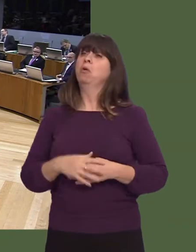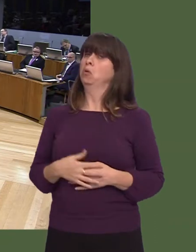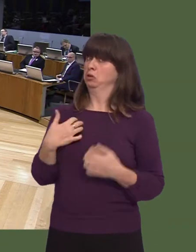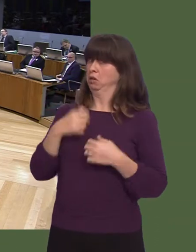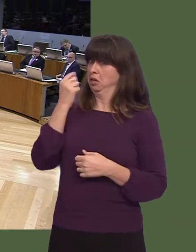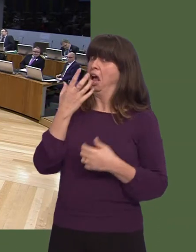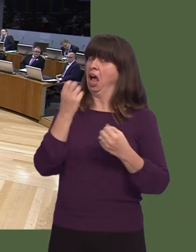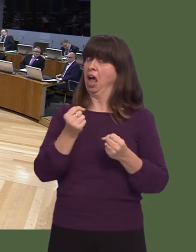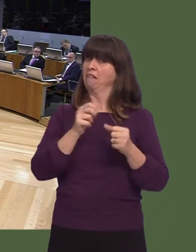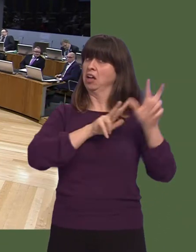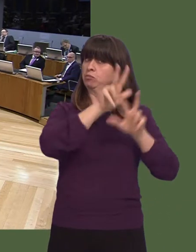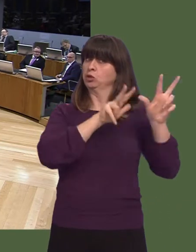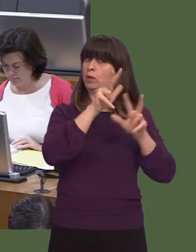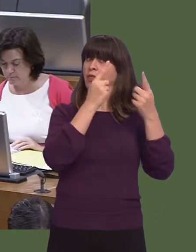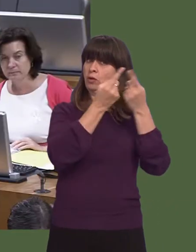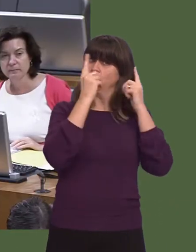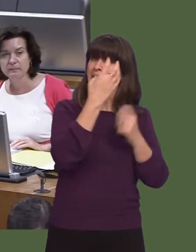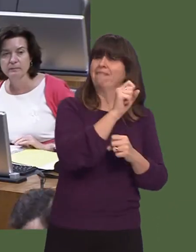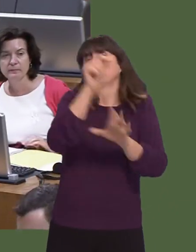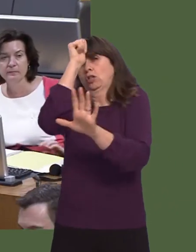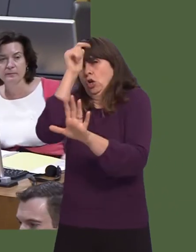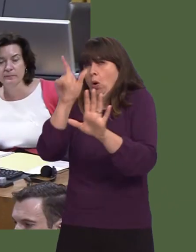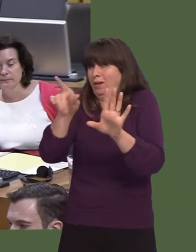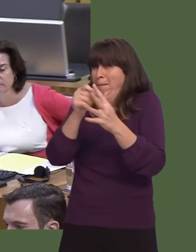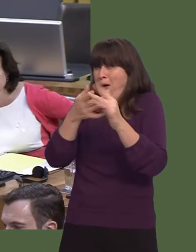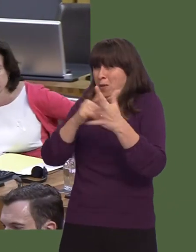There is a university in Aberystwyth, of course. It's not in Powys, I understand, which many